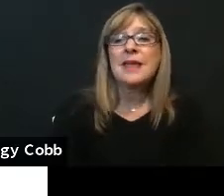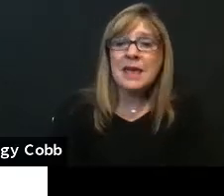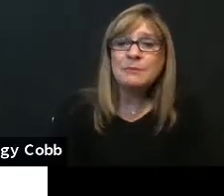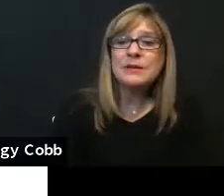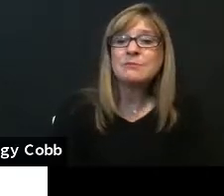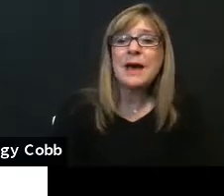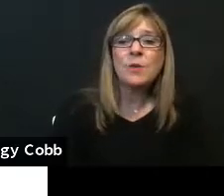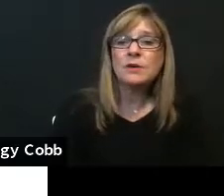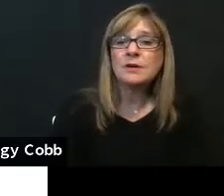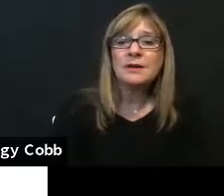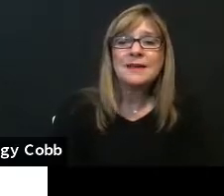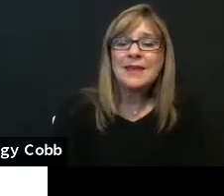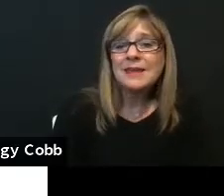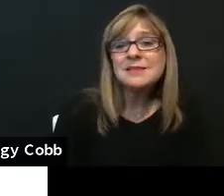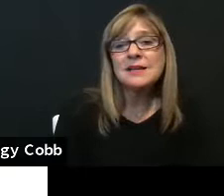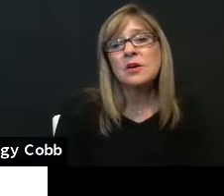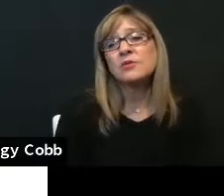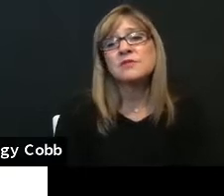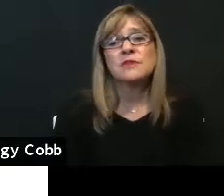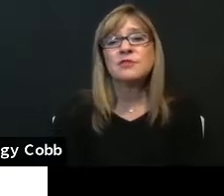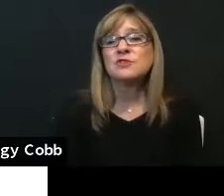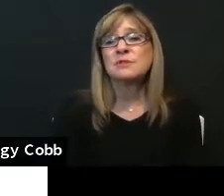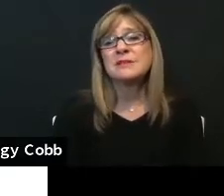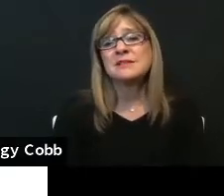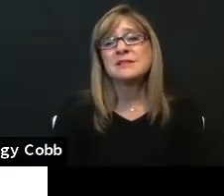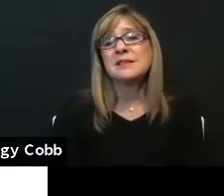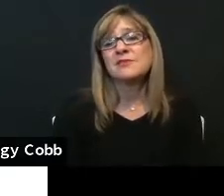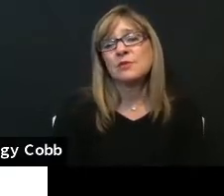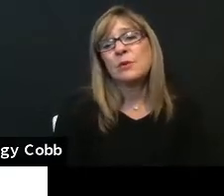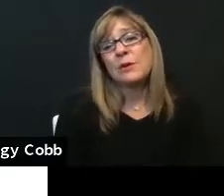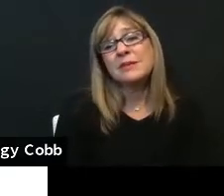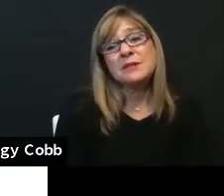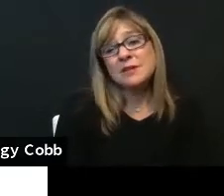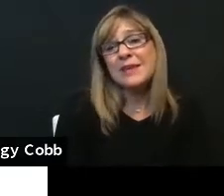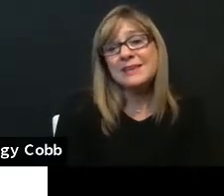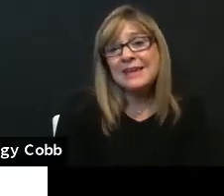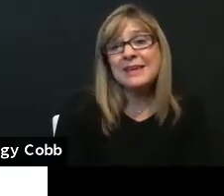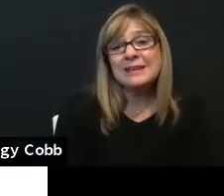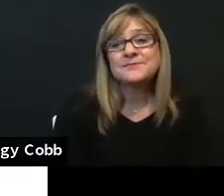They can be empowered. They can set goals for the future and be successful. We want them to know they can.